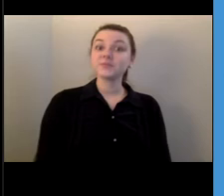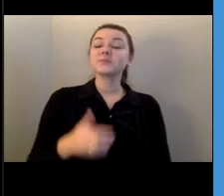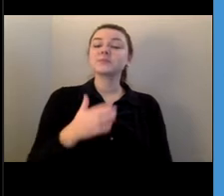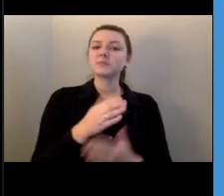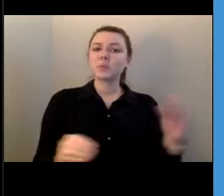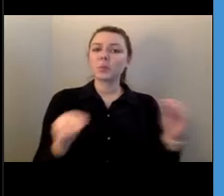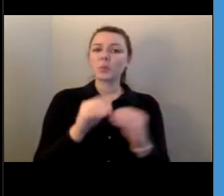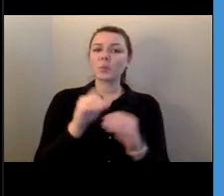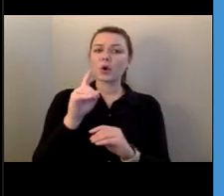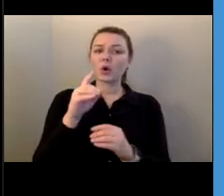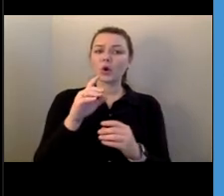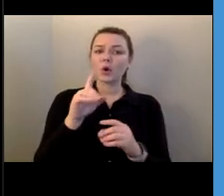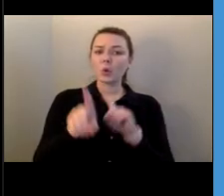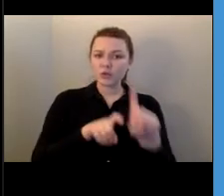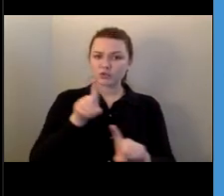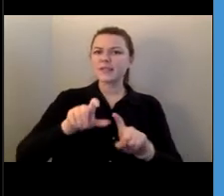But you know what? We'll actually get to that.